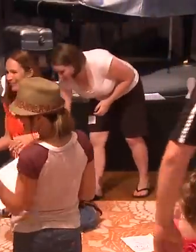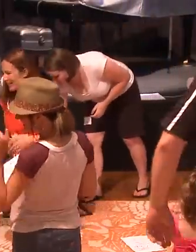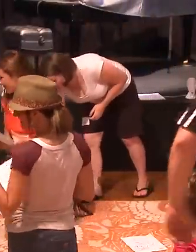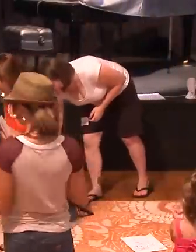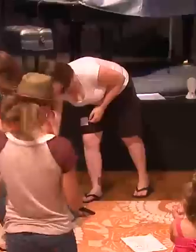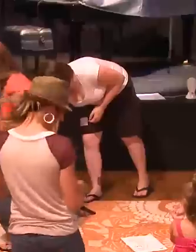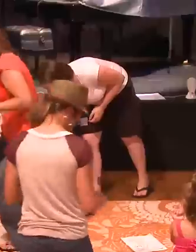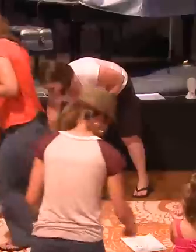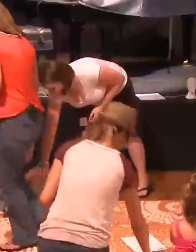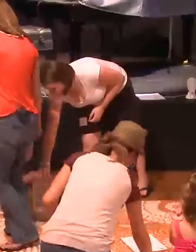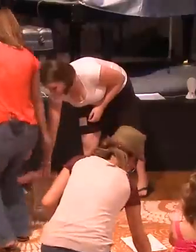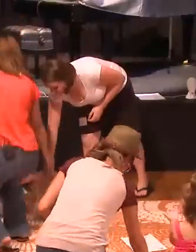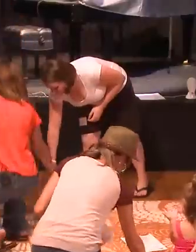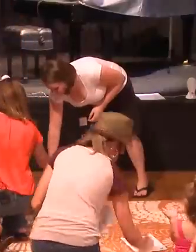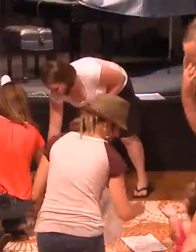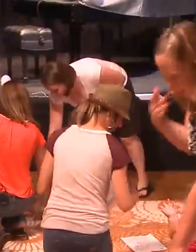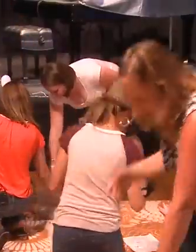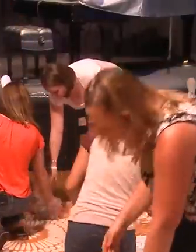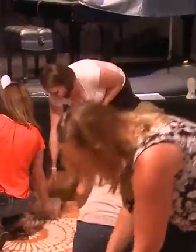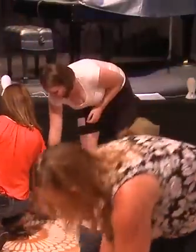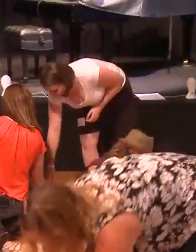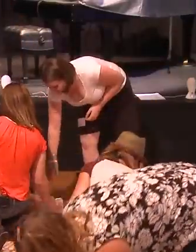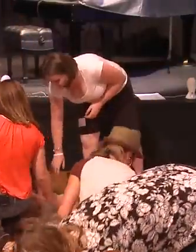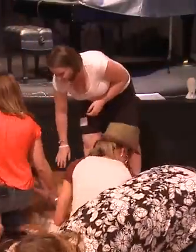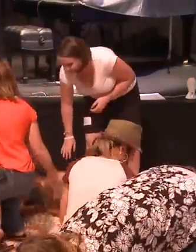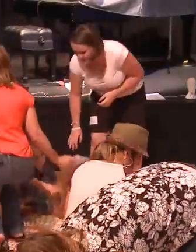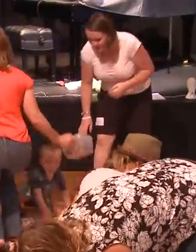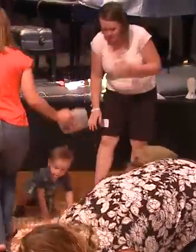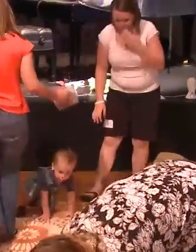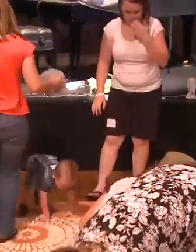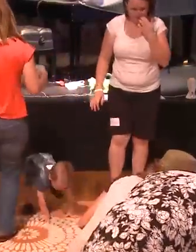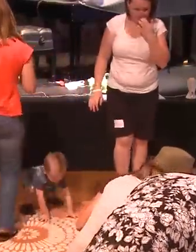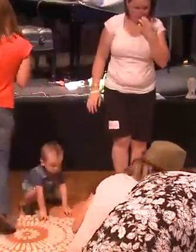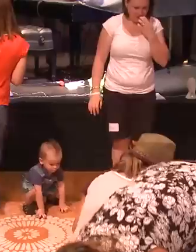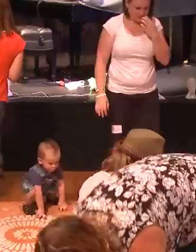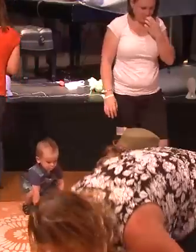He's so cute. We just cleaned them up, yes! I got it! I got it!